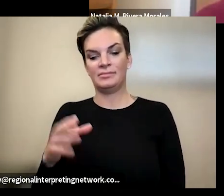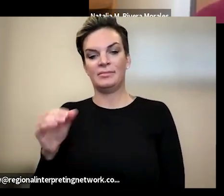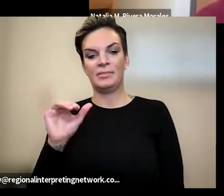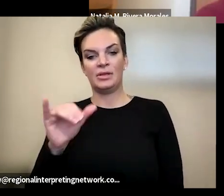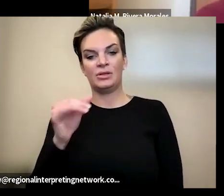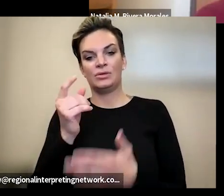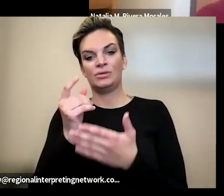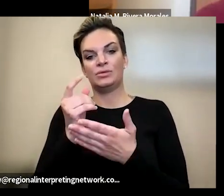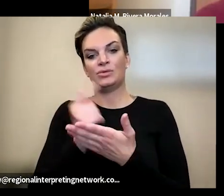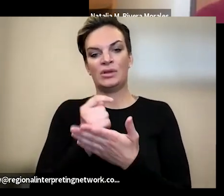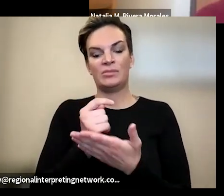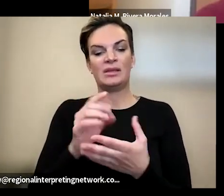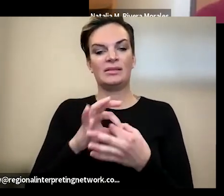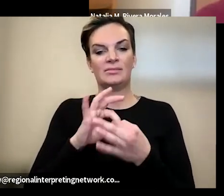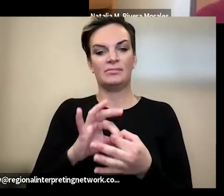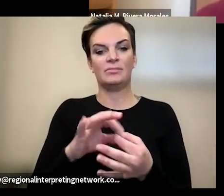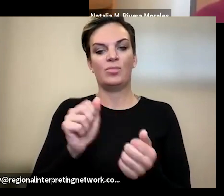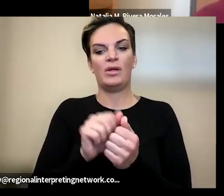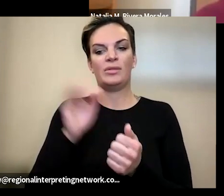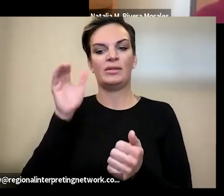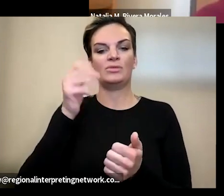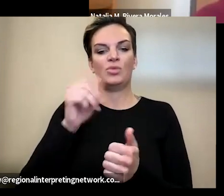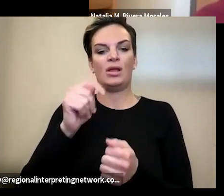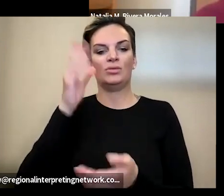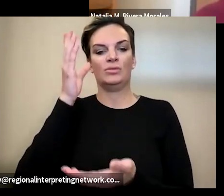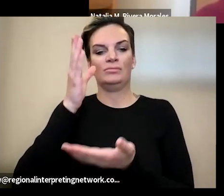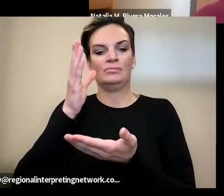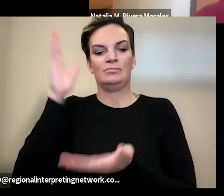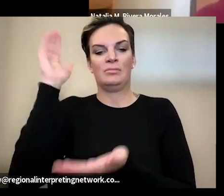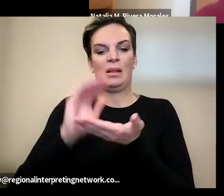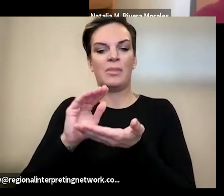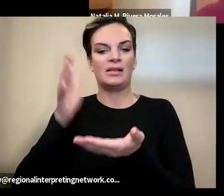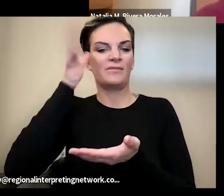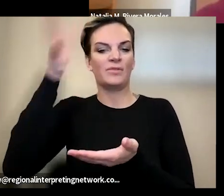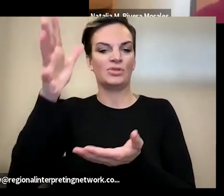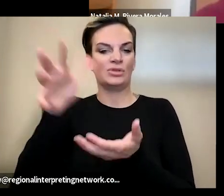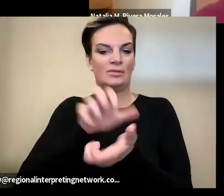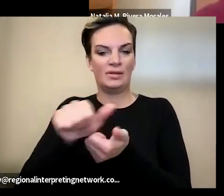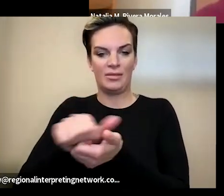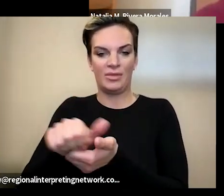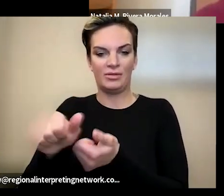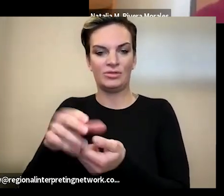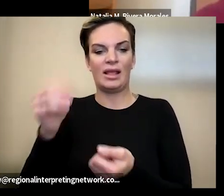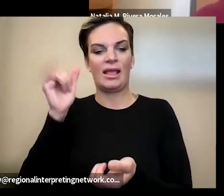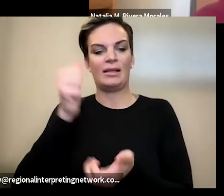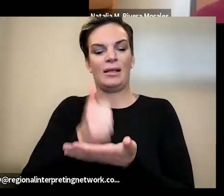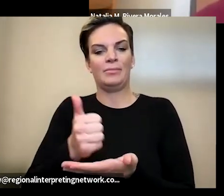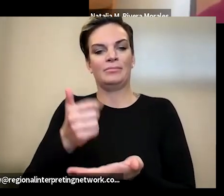of aimed at preventing future damage and to sort of minimize the symptoms you experience, and